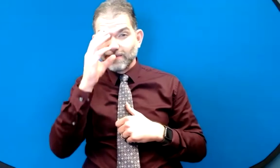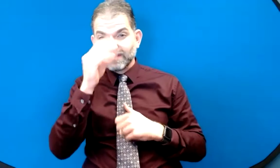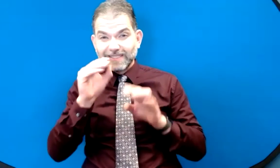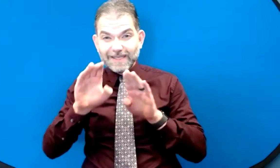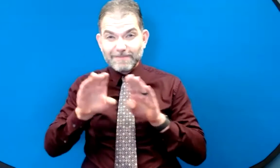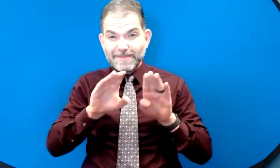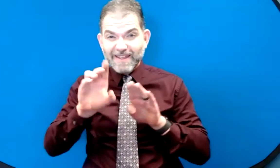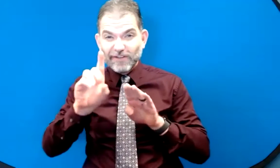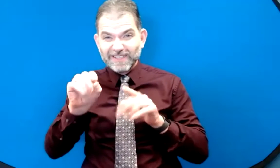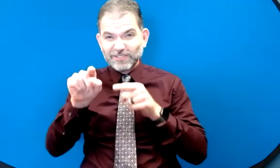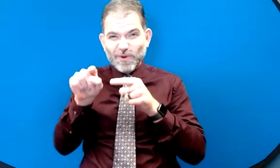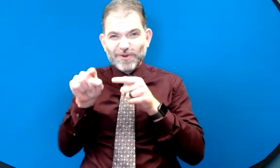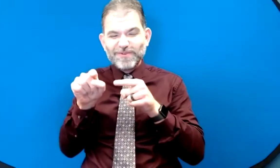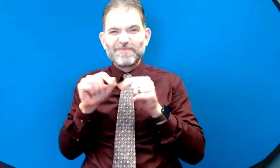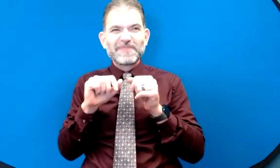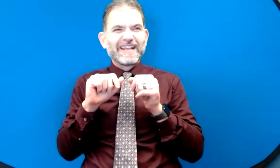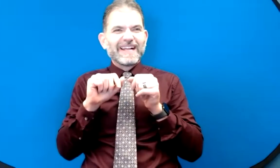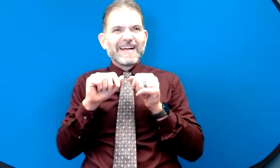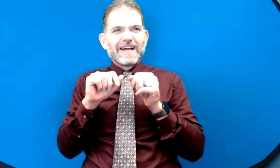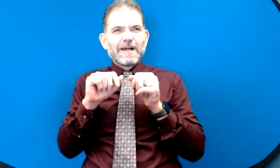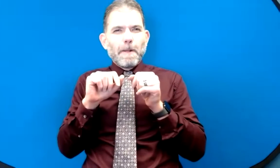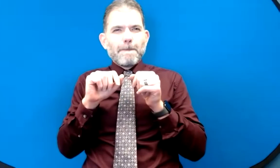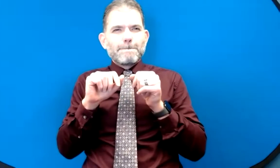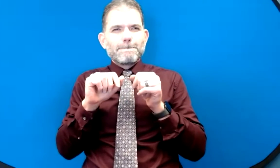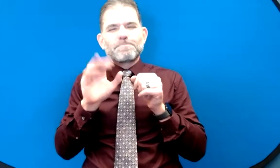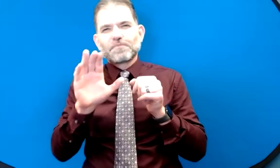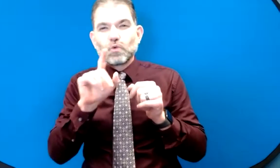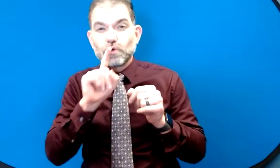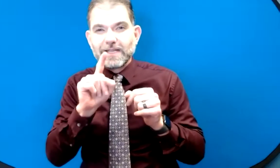ASL Interpreter: interesting ASL Interpreter: because rem sleep behavior, disorder is